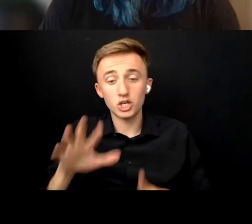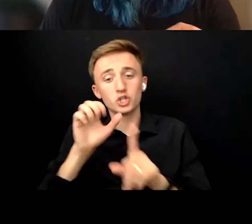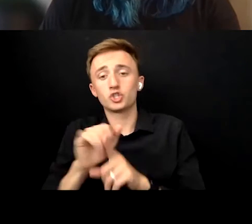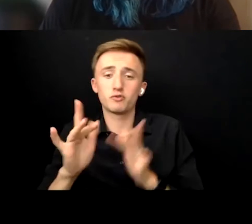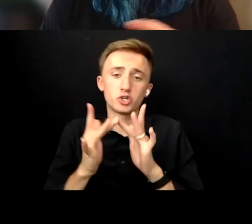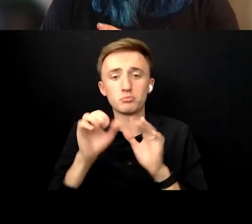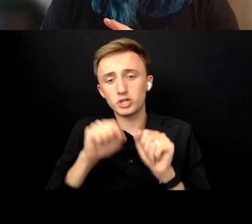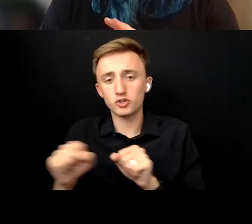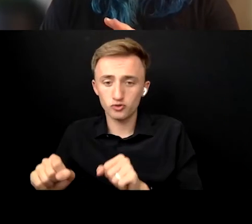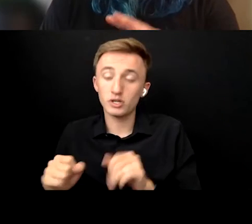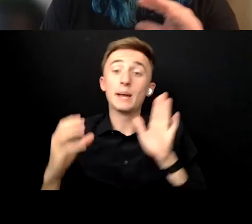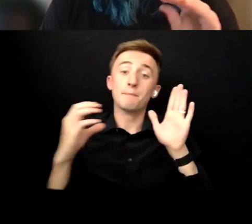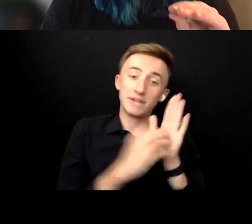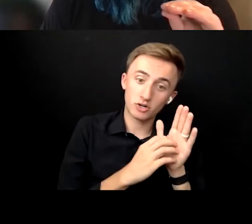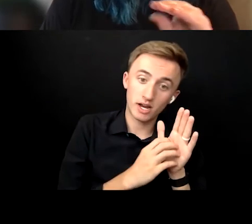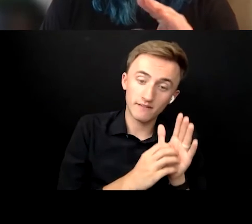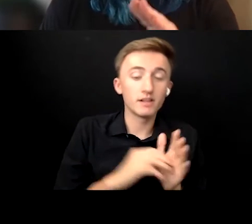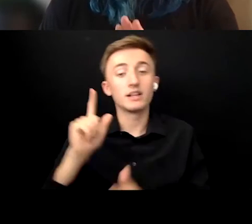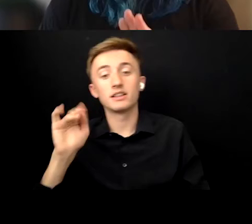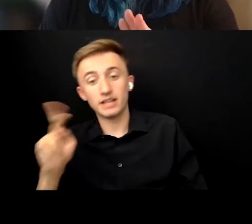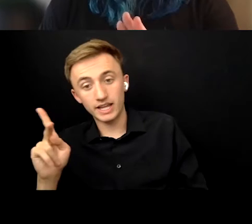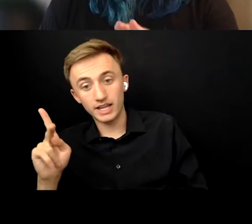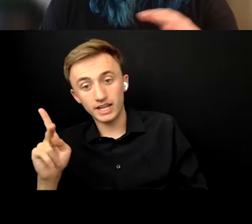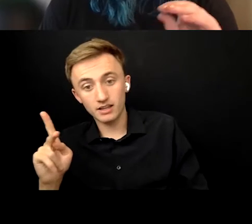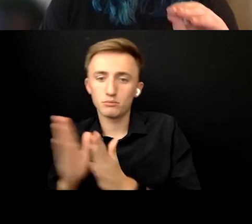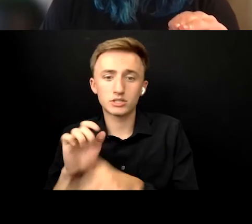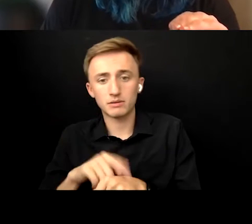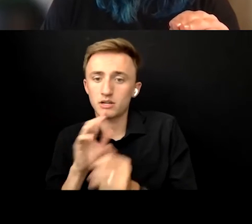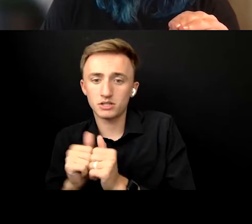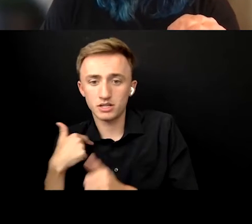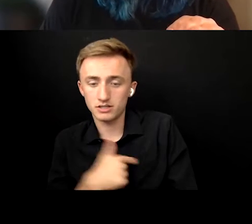a link that says "book a time to talk with us," link "get a free site audit," generic container